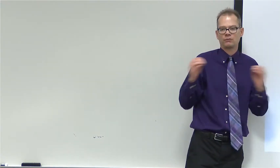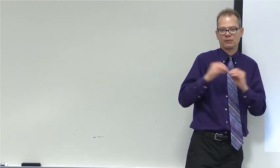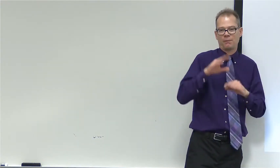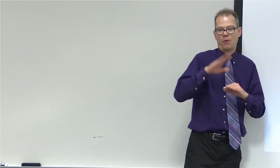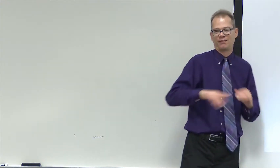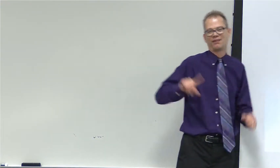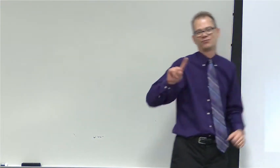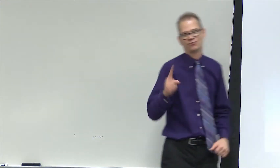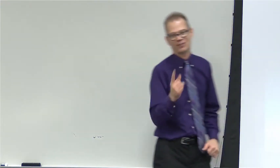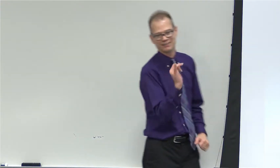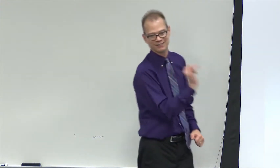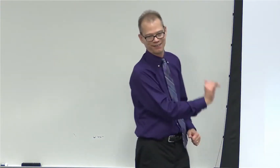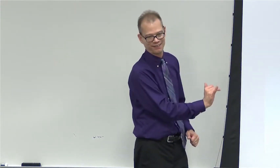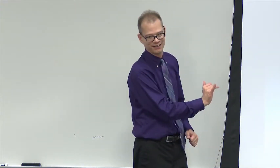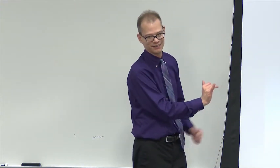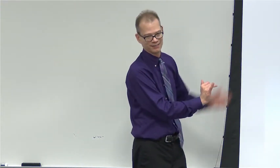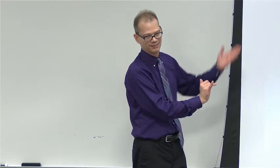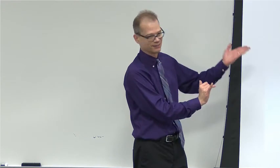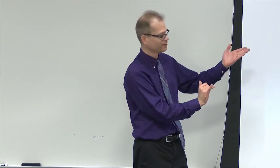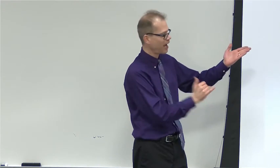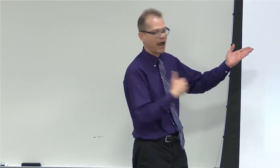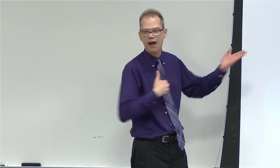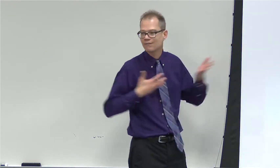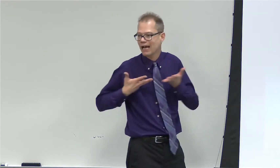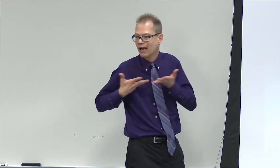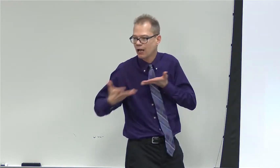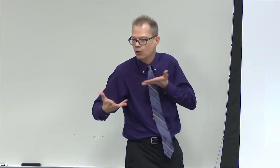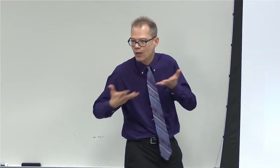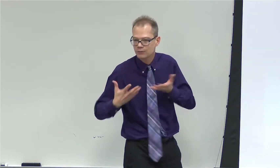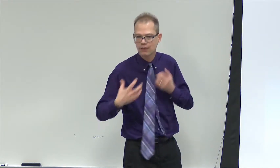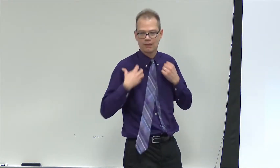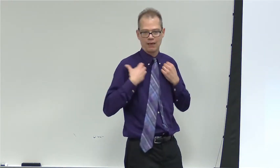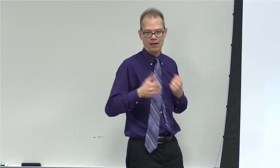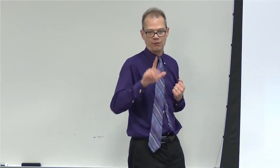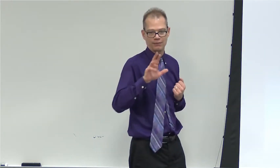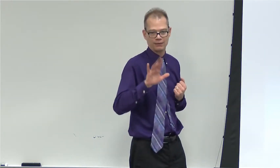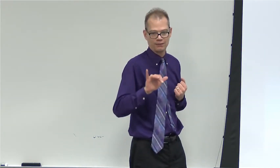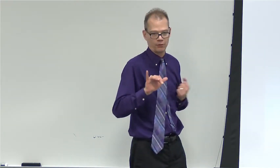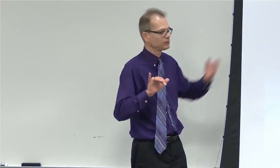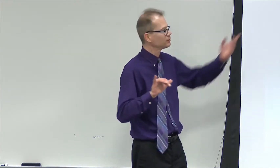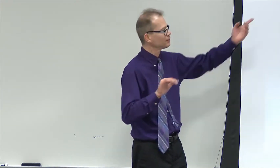But it's much more than just that. You might have interactive health literacy